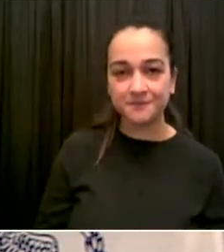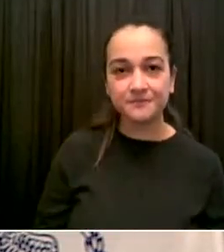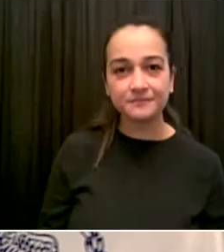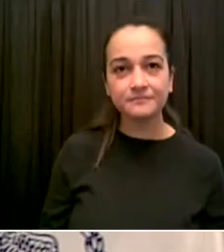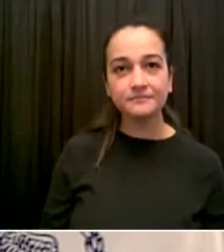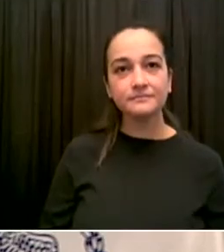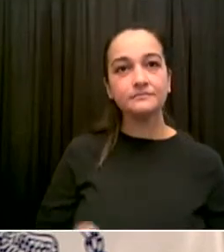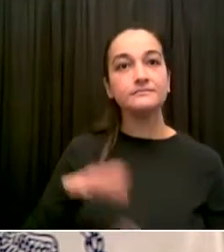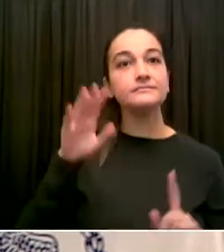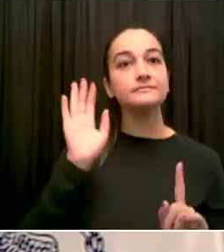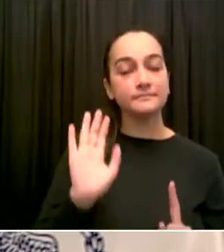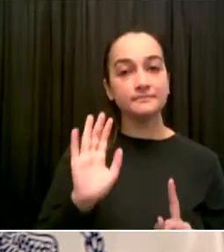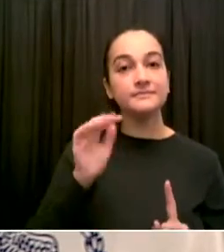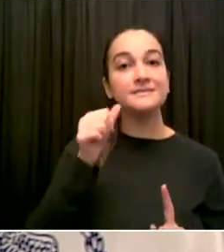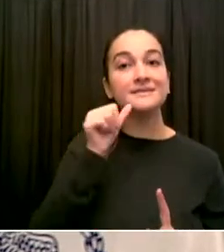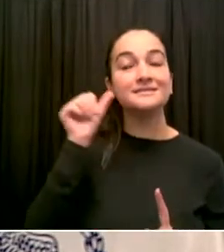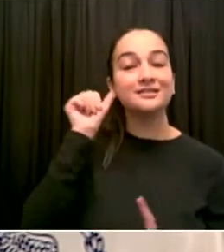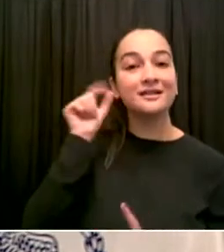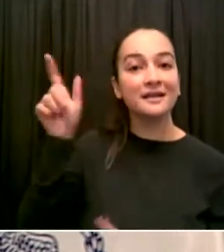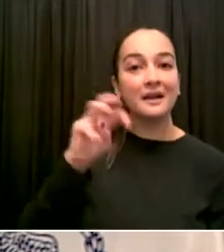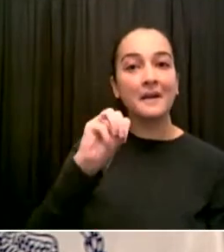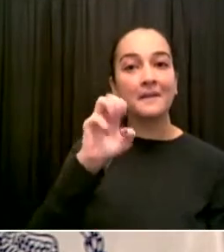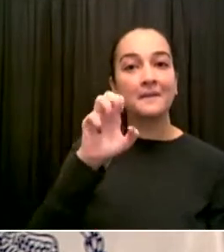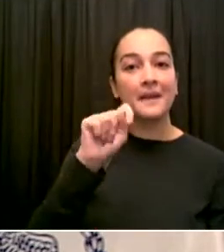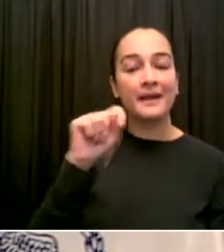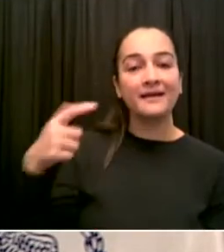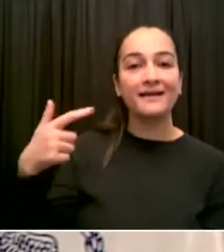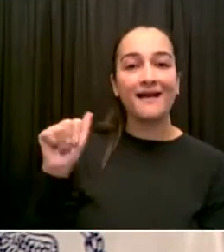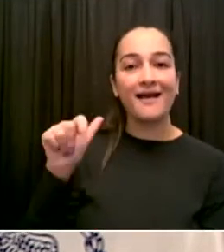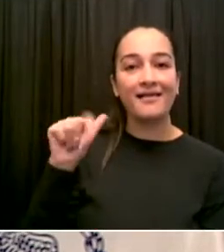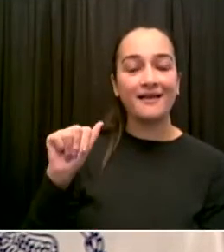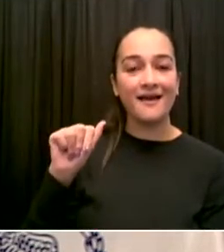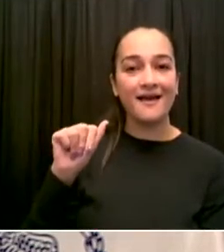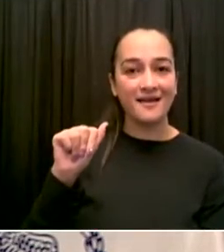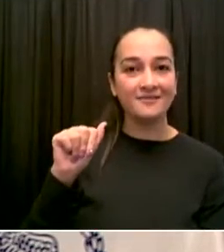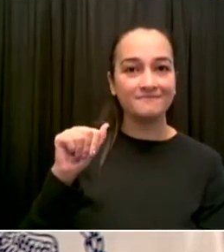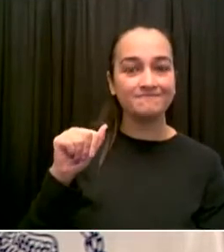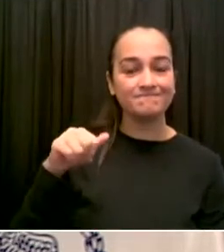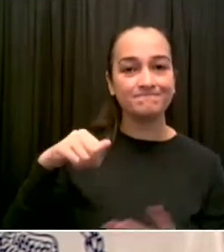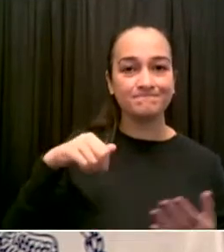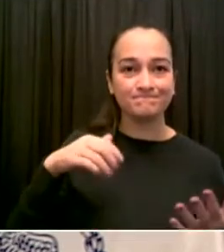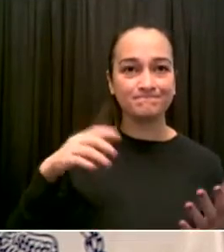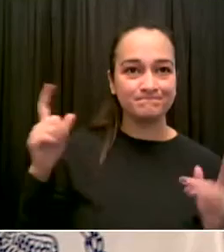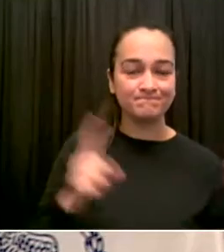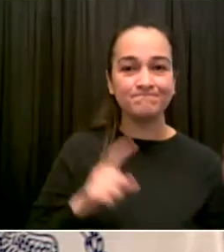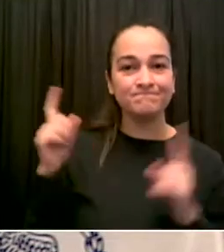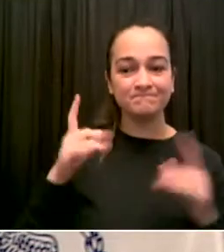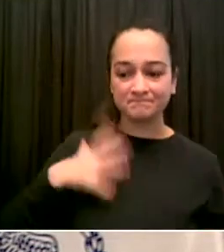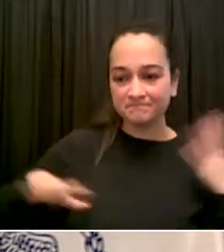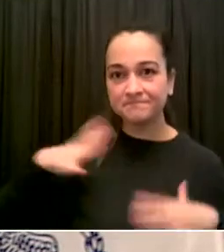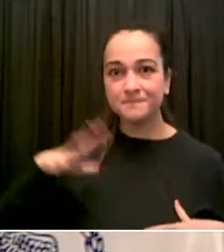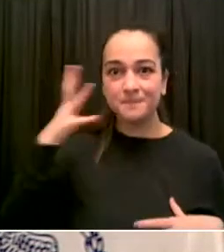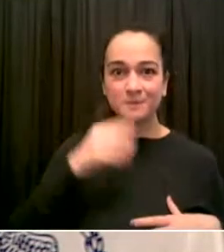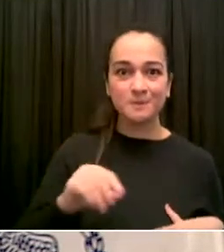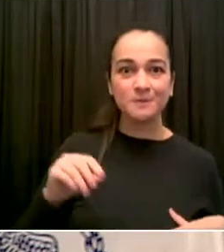AT THE MET GALA.